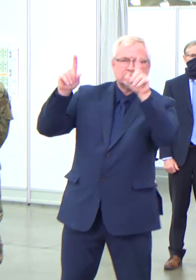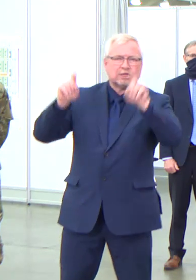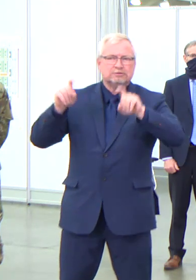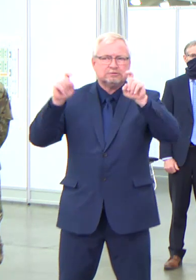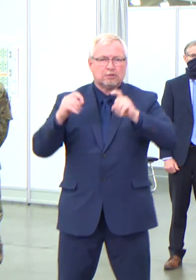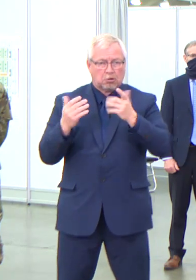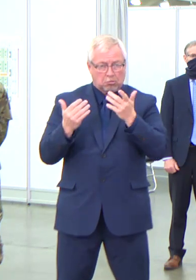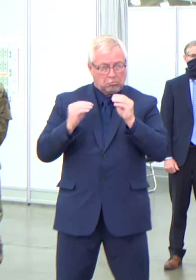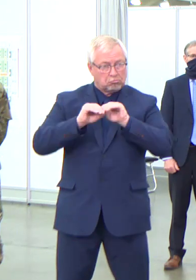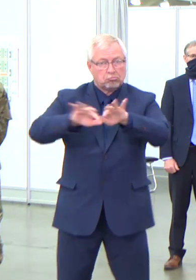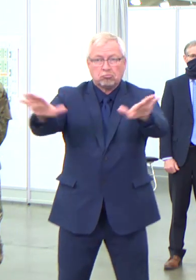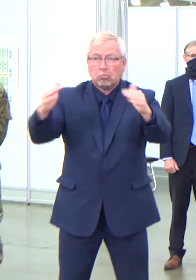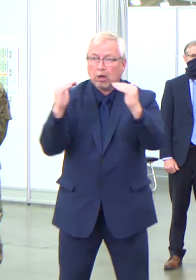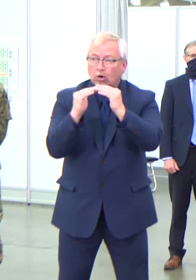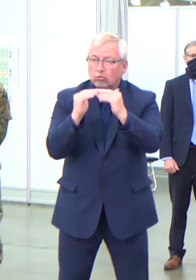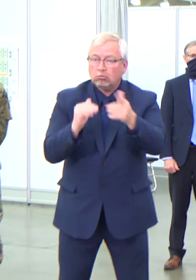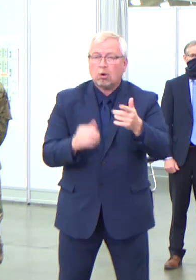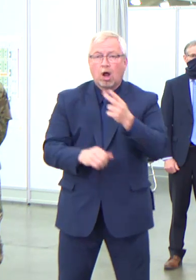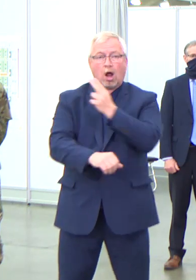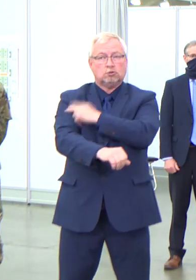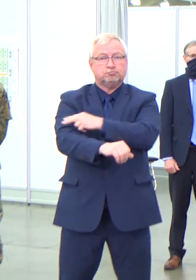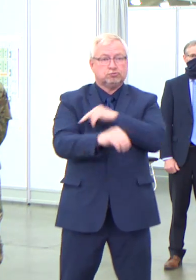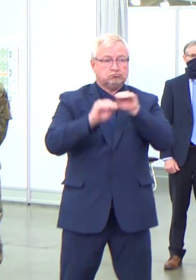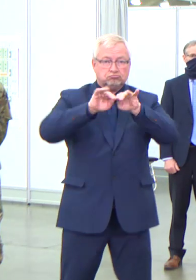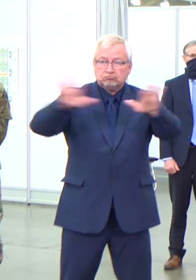hospitalizations, and mortality rates. I have also directed them to be as proactive